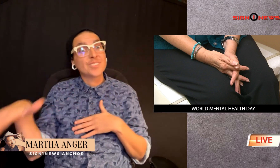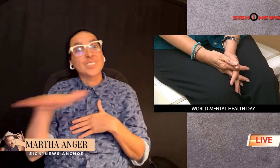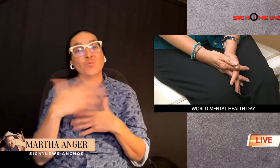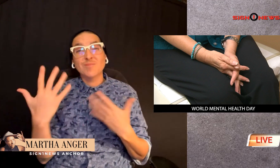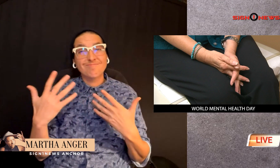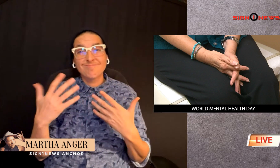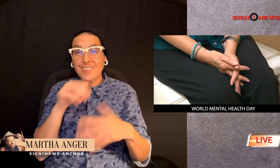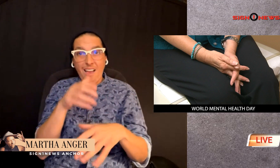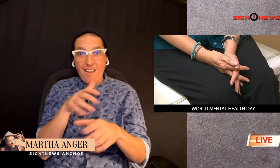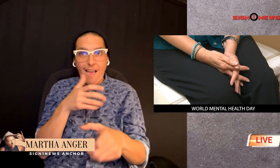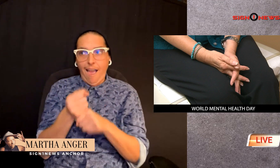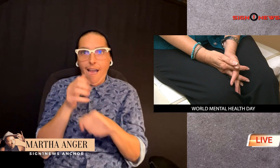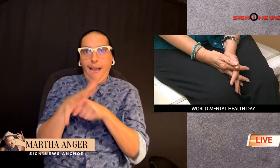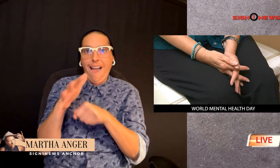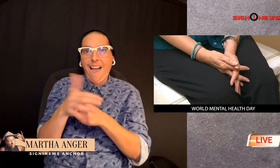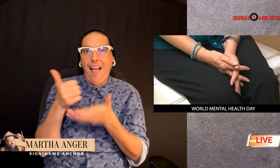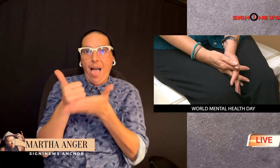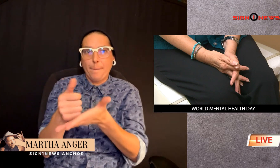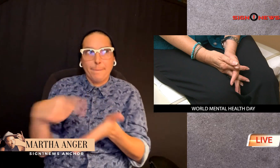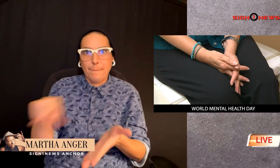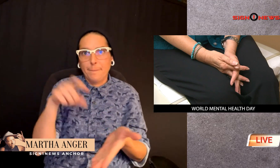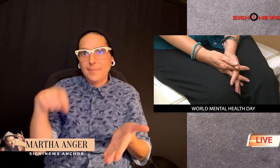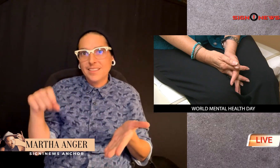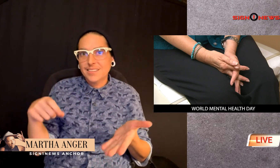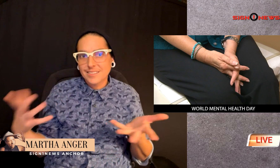And many Americans may not be getting the help that they need.